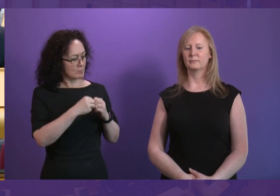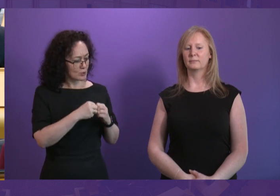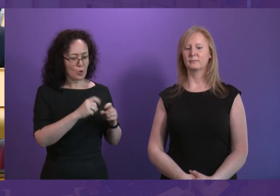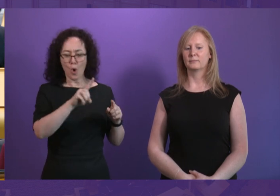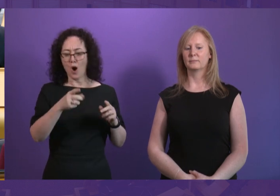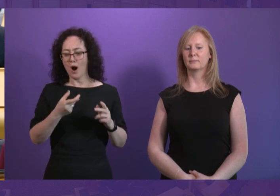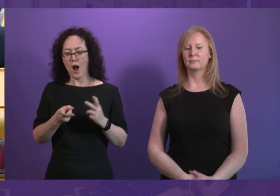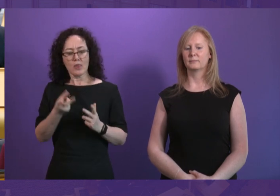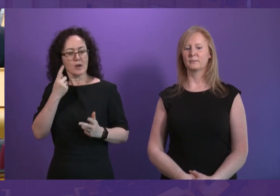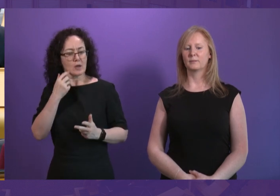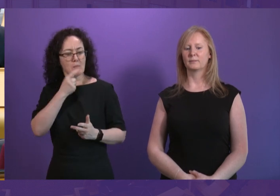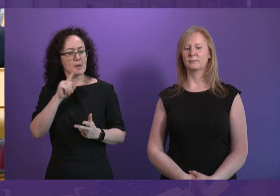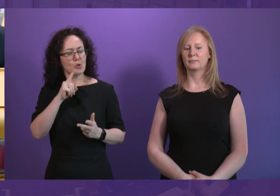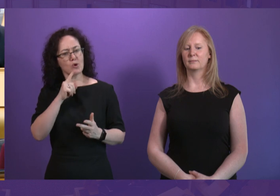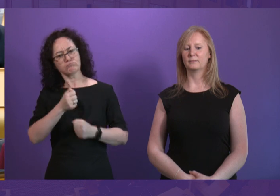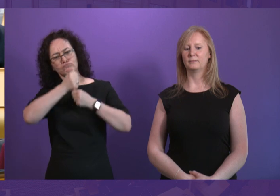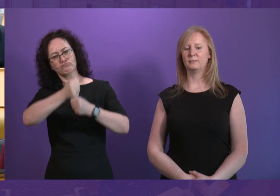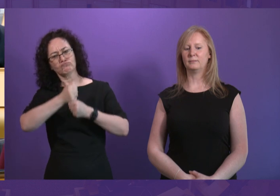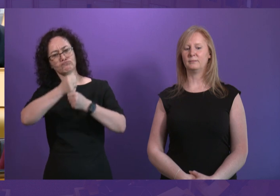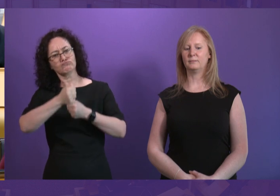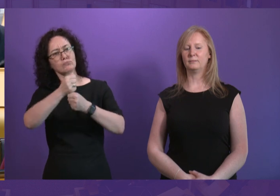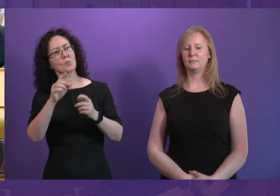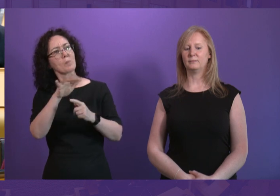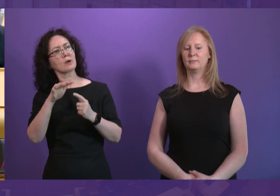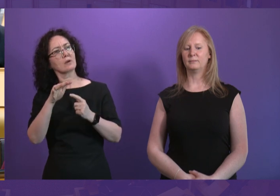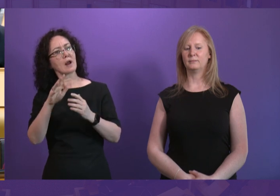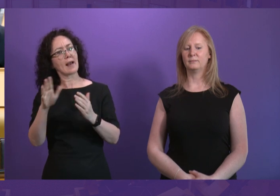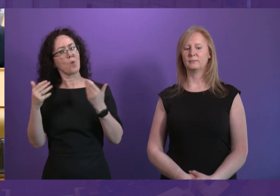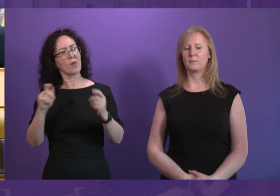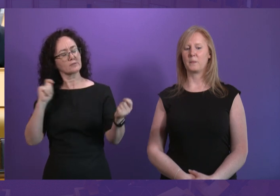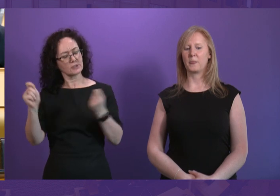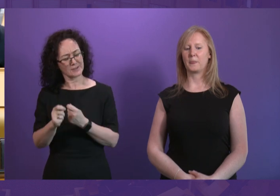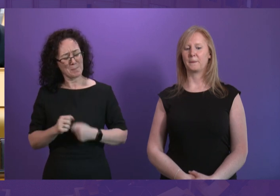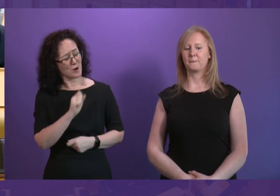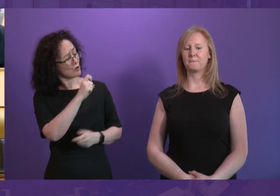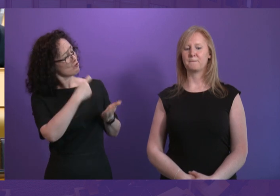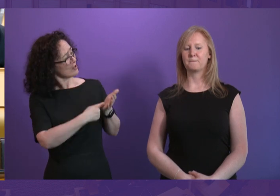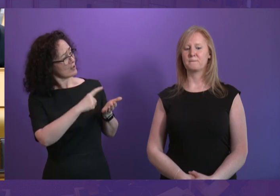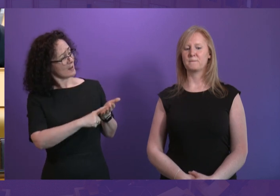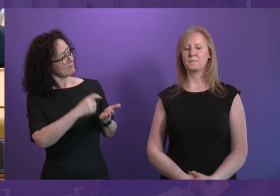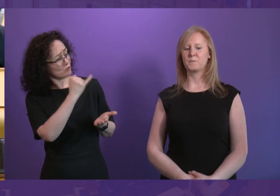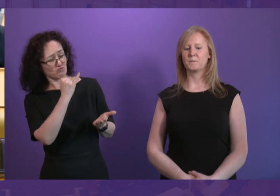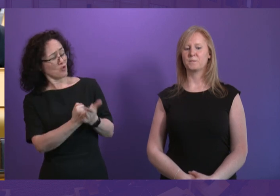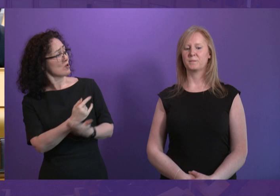on climate change. However, Richard Leonard is wrong to talk about cuts to the local government